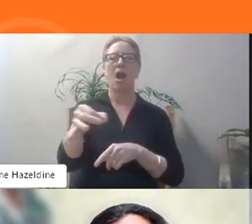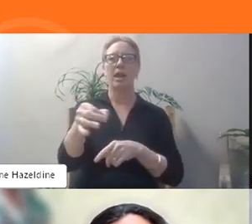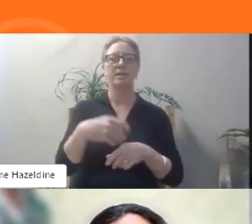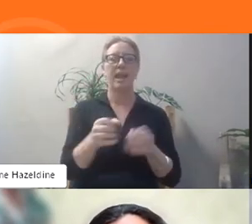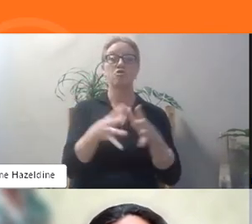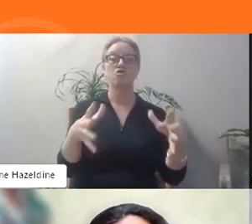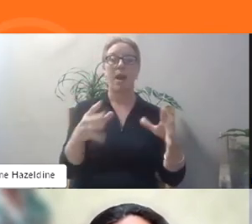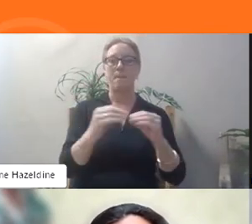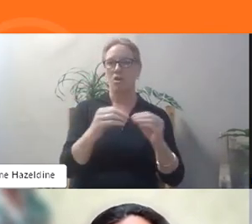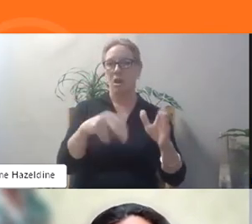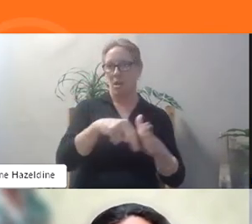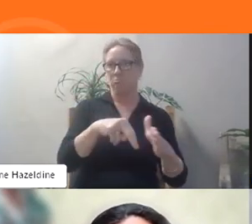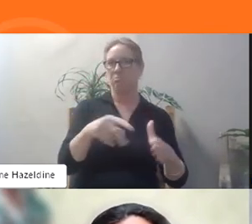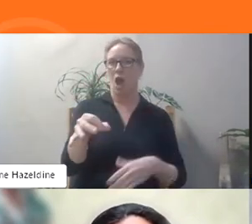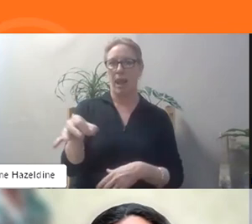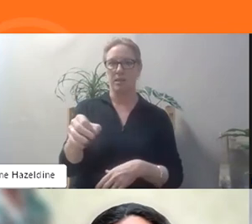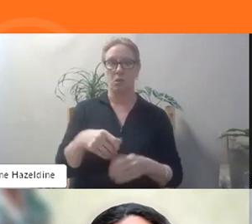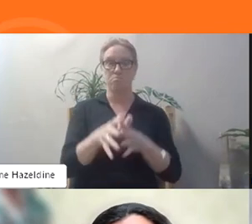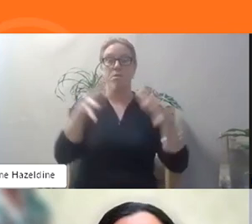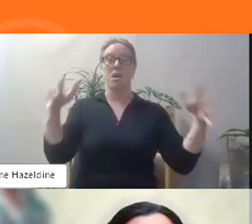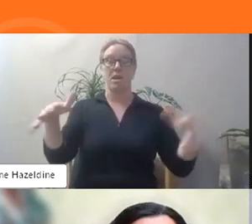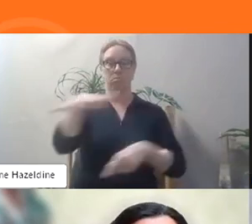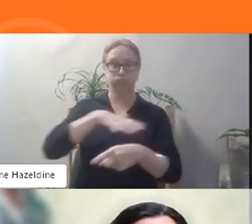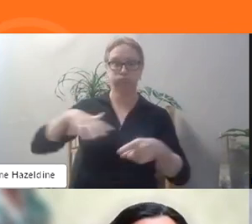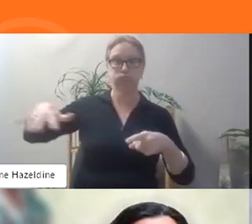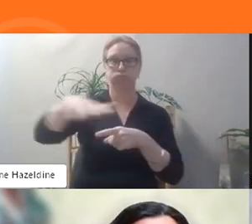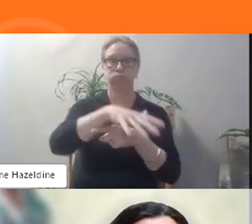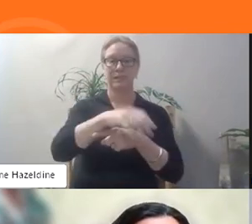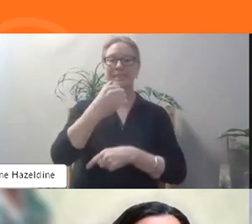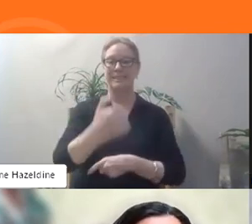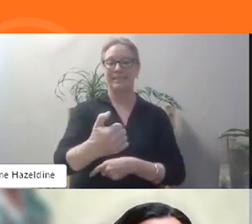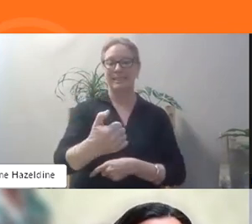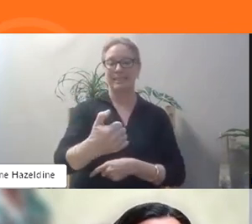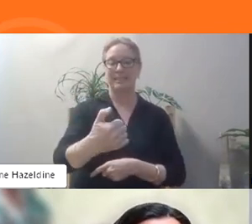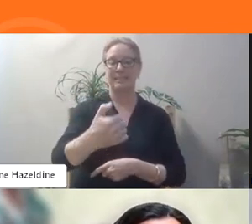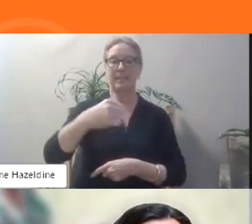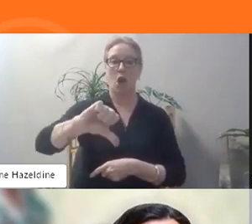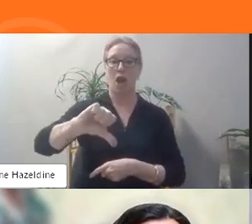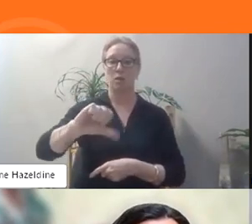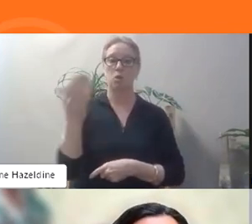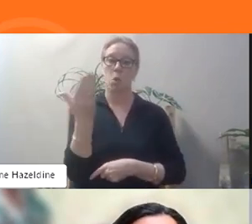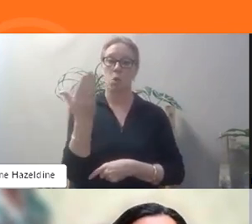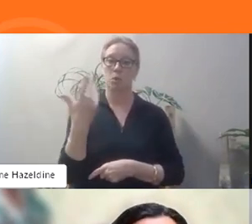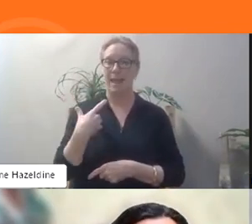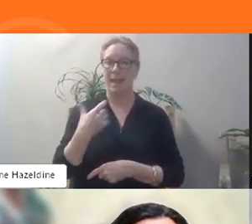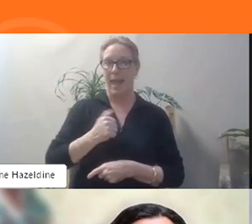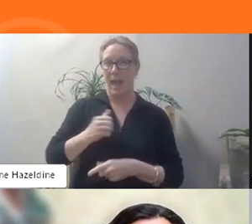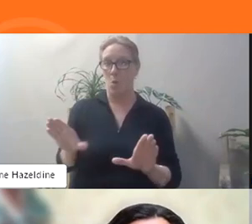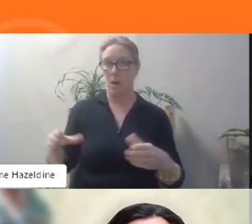a big area there, and 69 schools in our cluster. It's been really